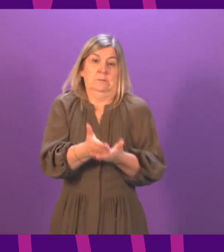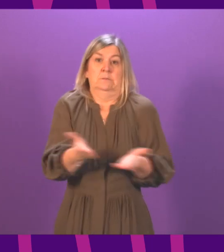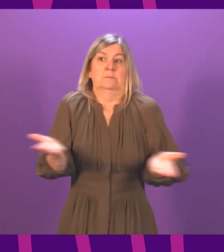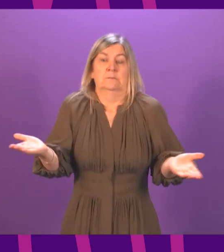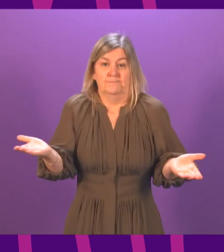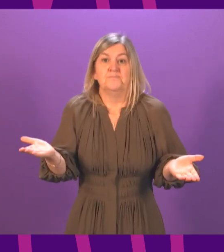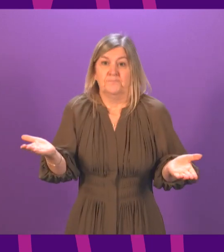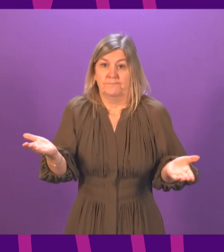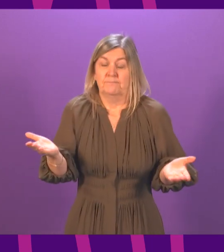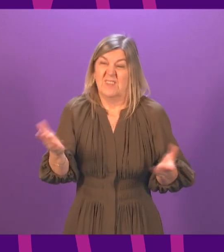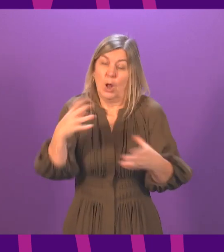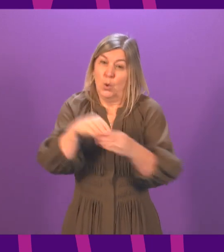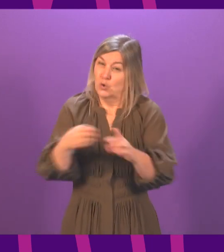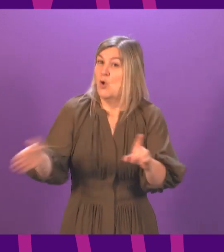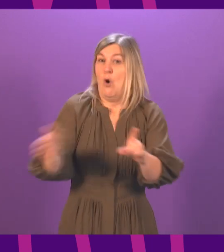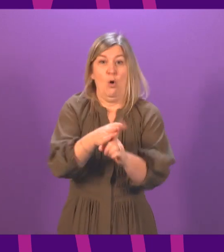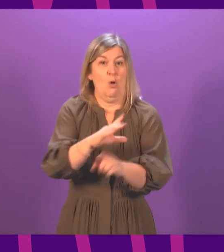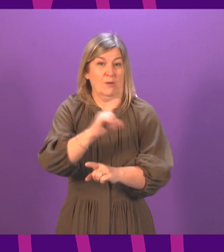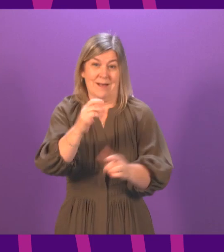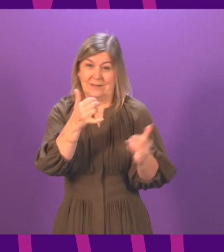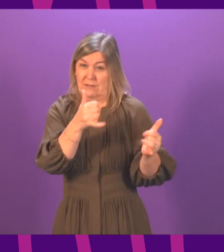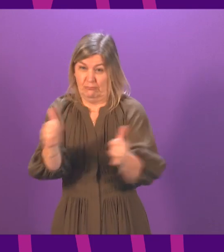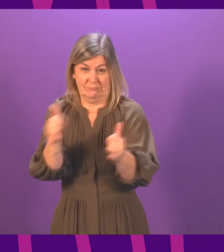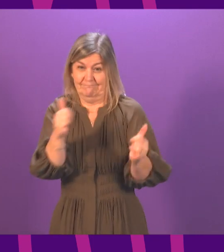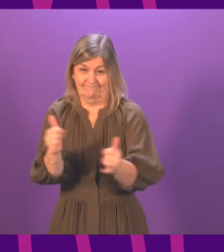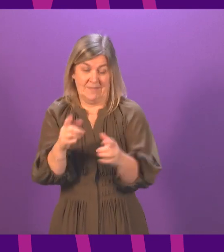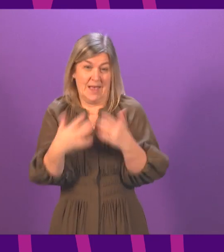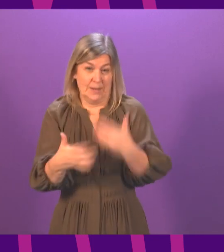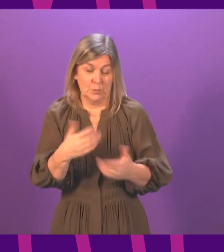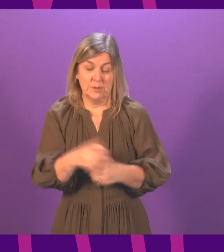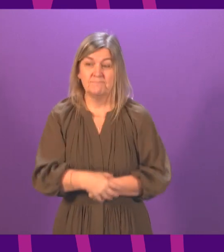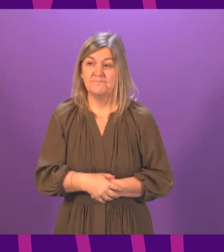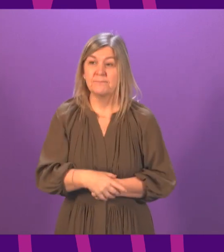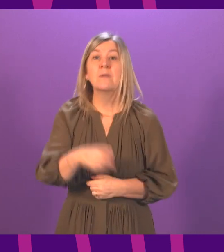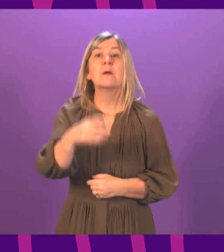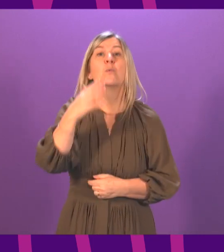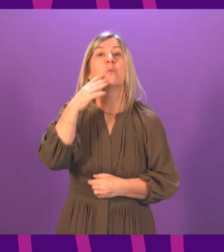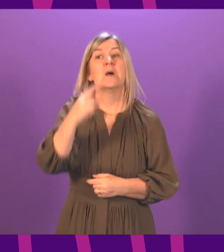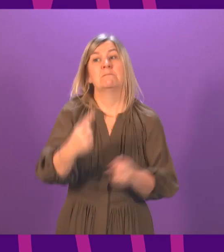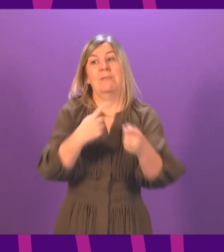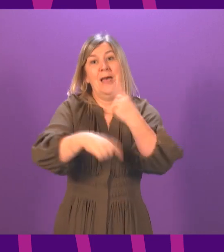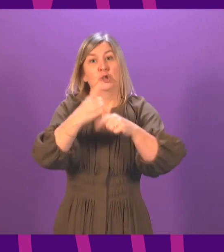when the very difficult decision was taken to pause the screening programmes last spring,